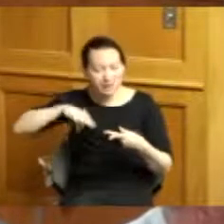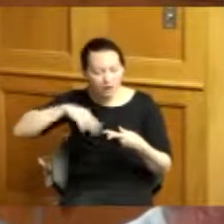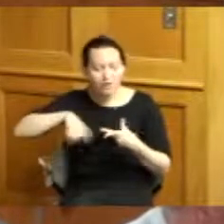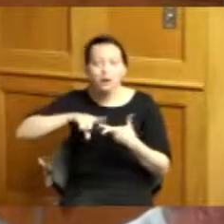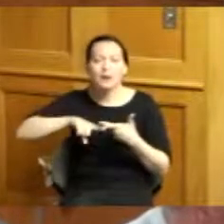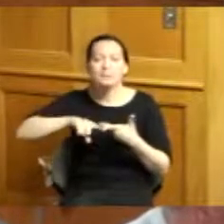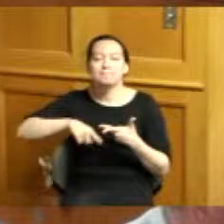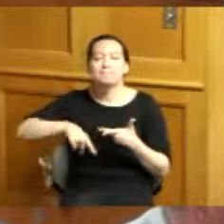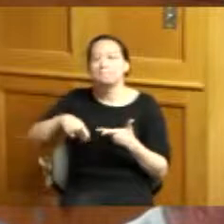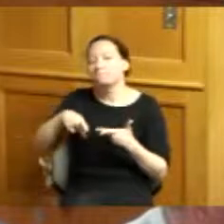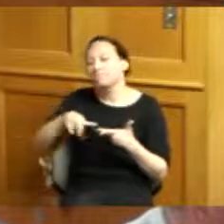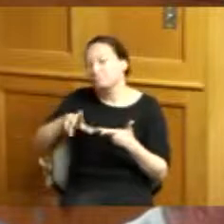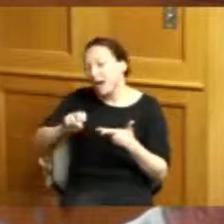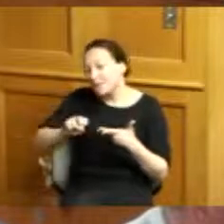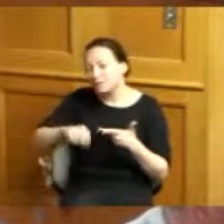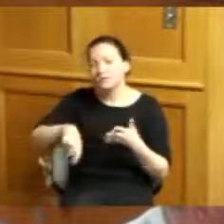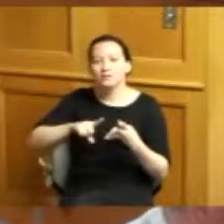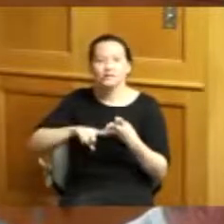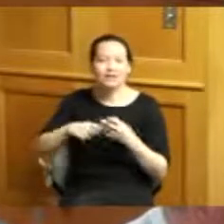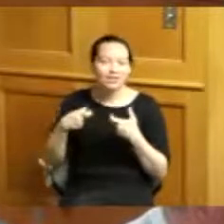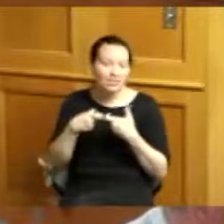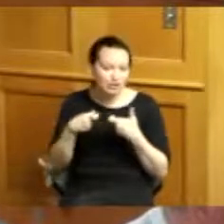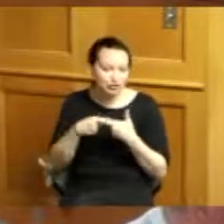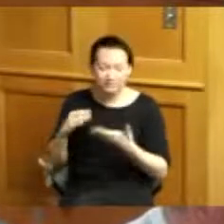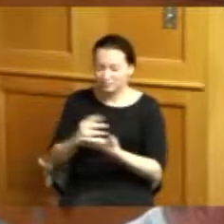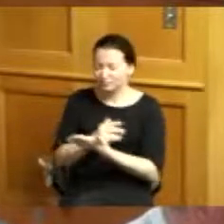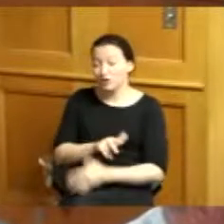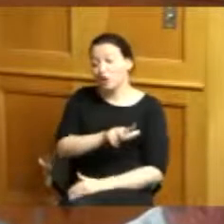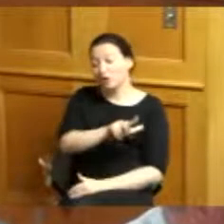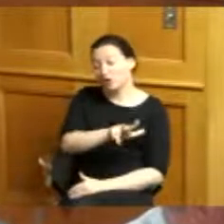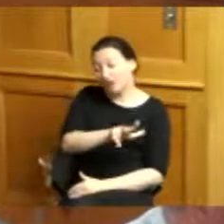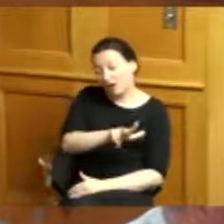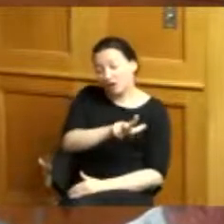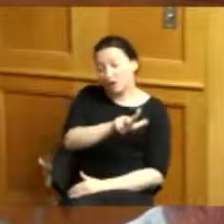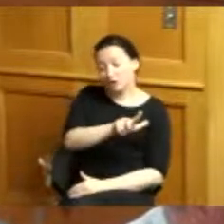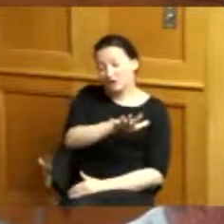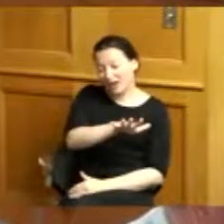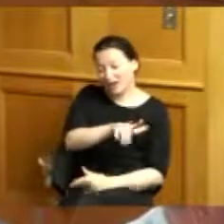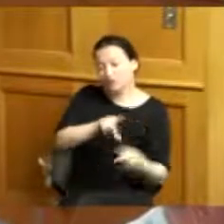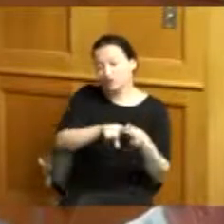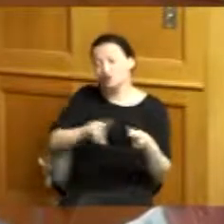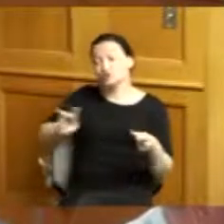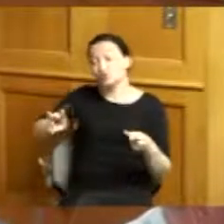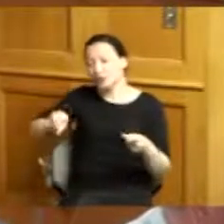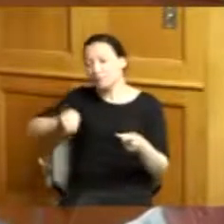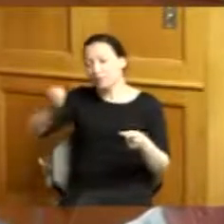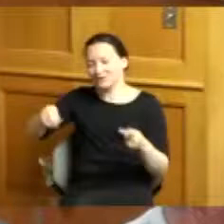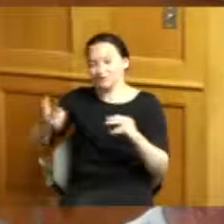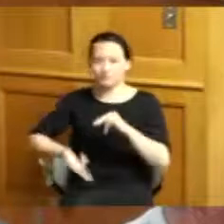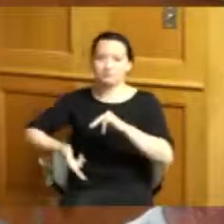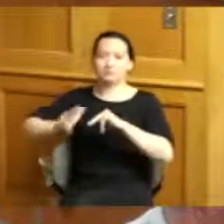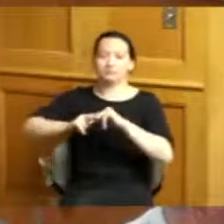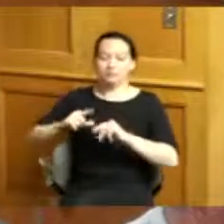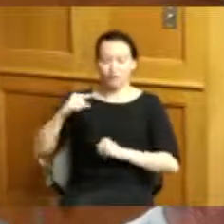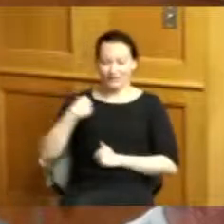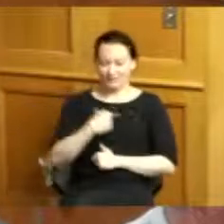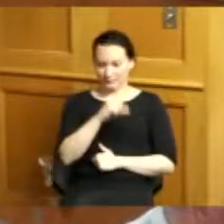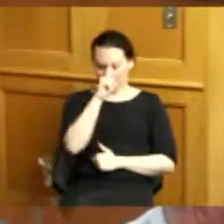electrical components the costs ranged from 35 to 200 percent higher than originally estimated these